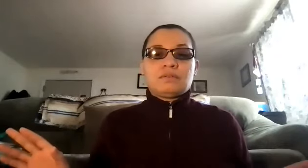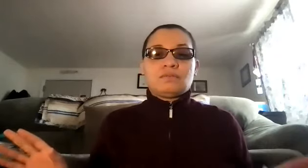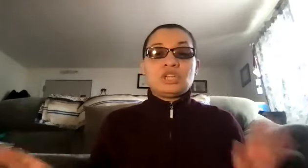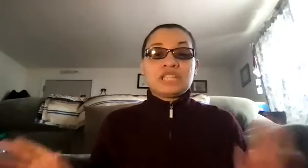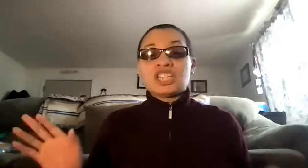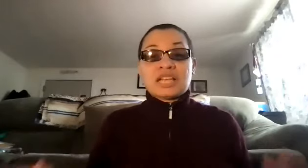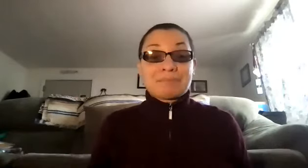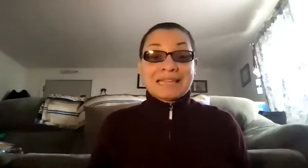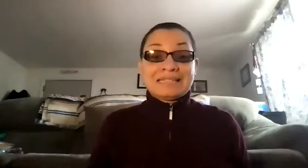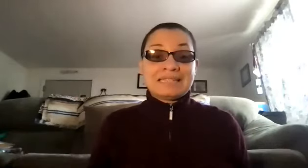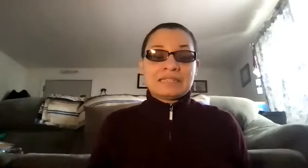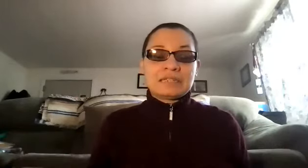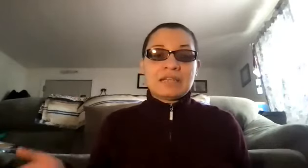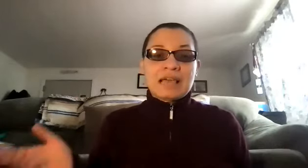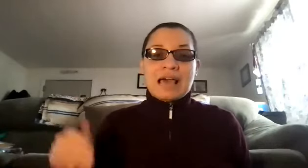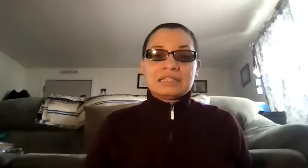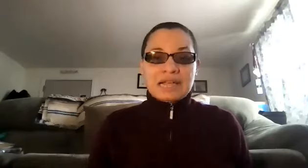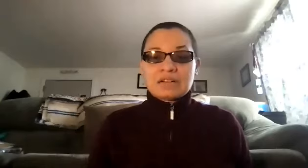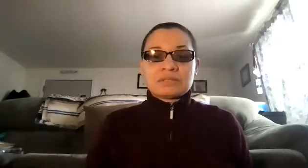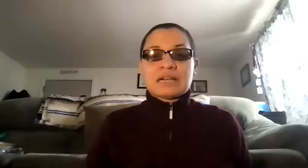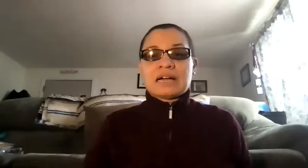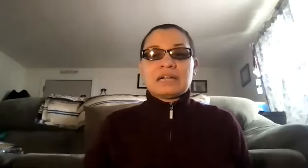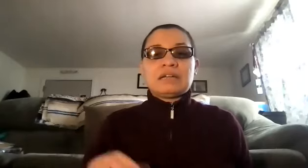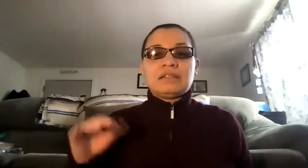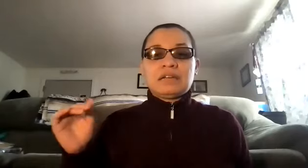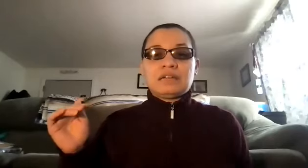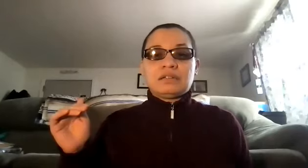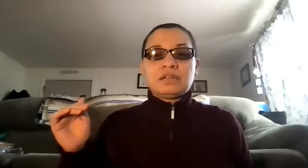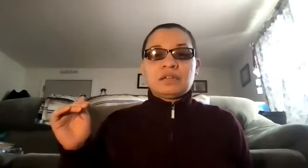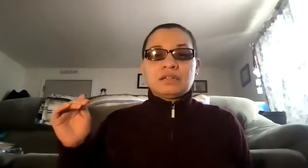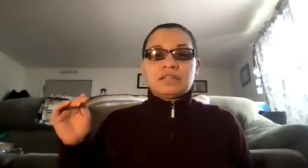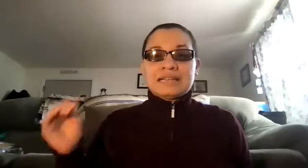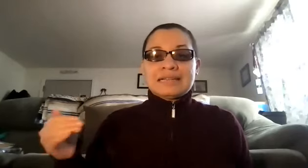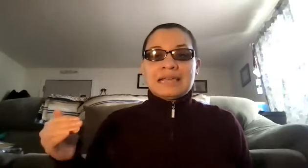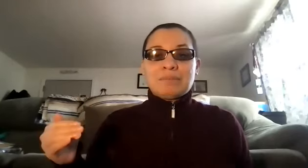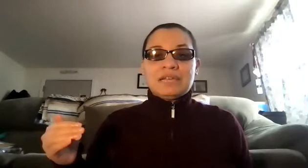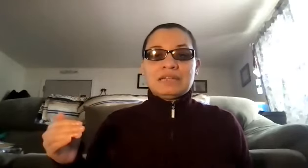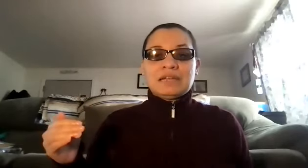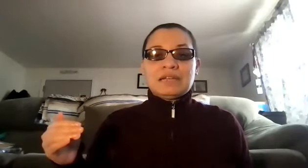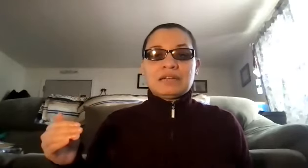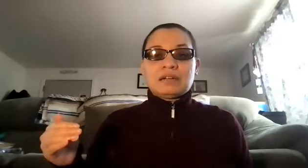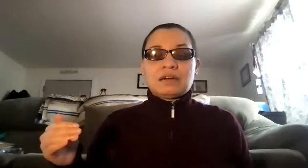retests and painting on the outside and then maintence came in and um